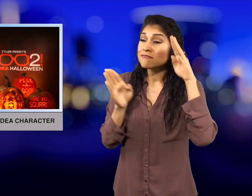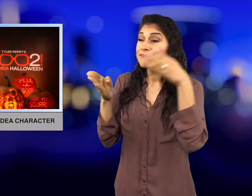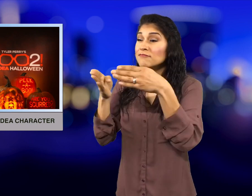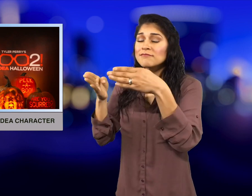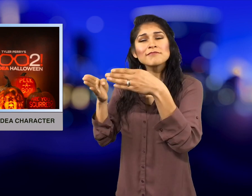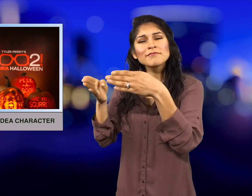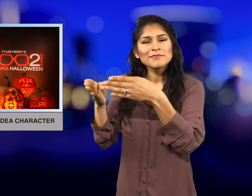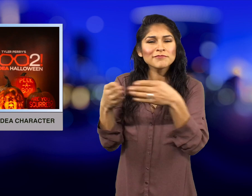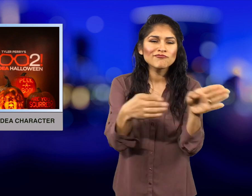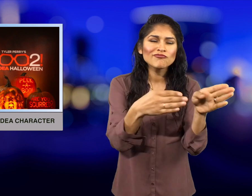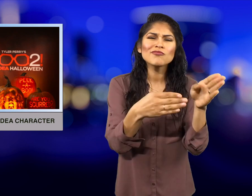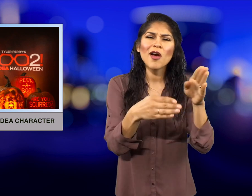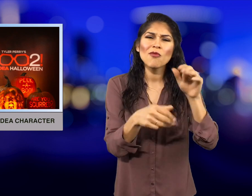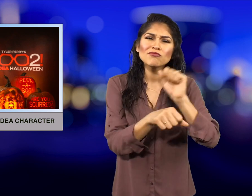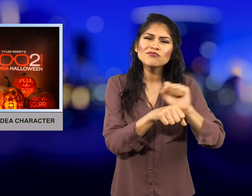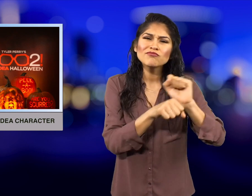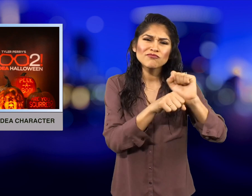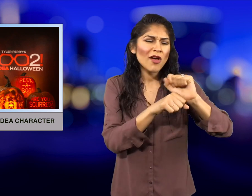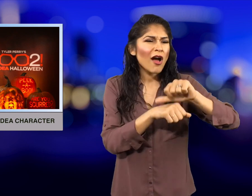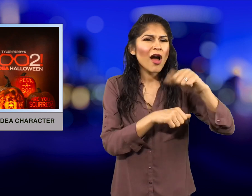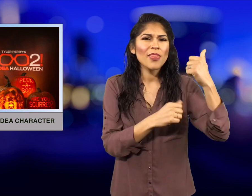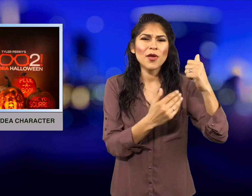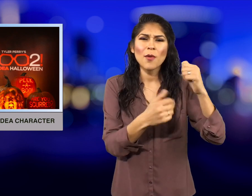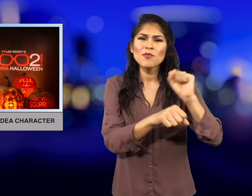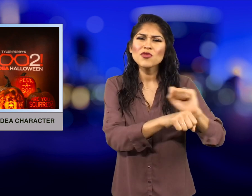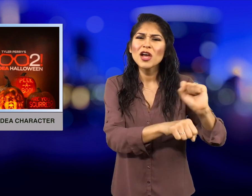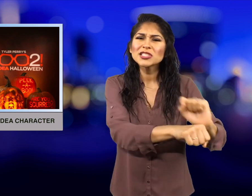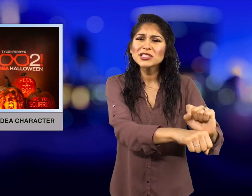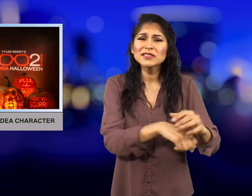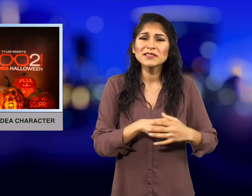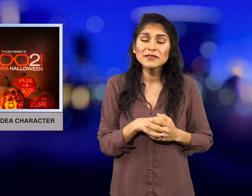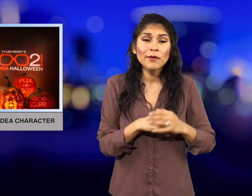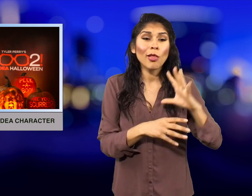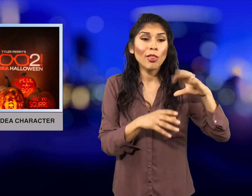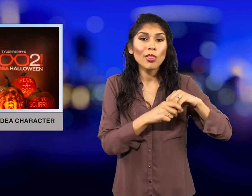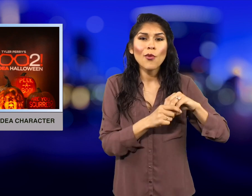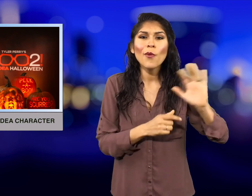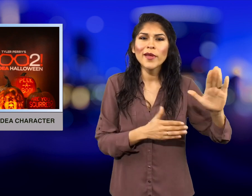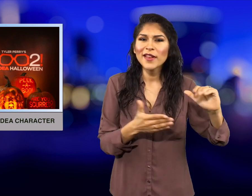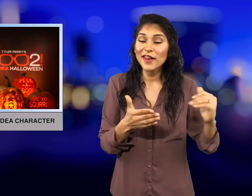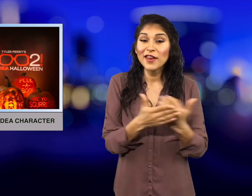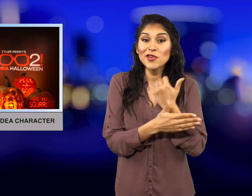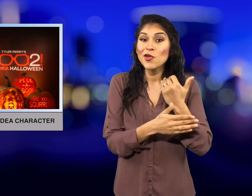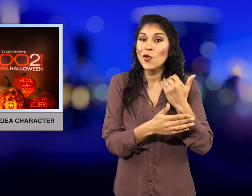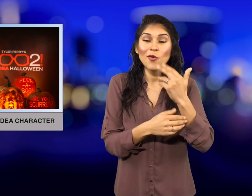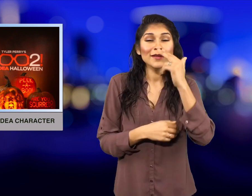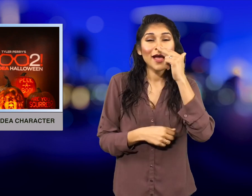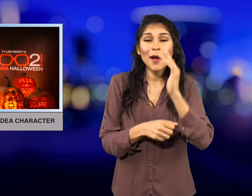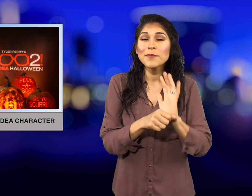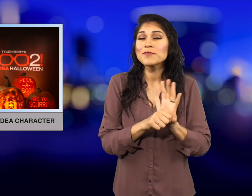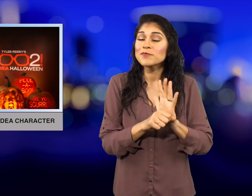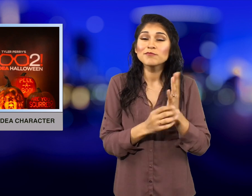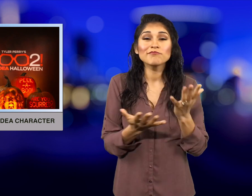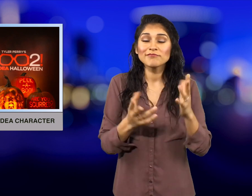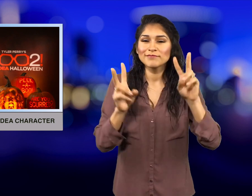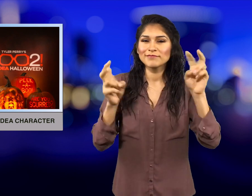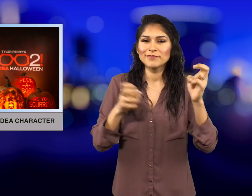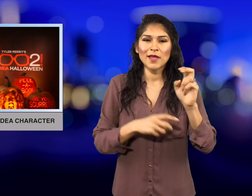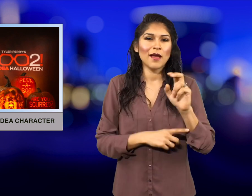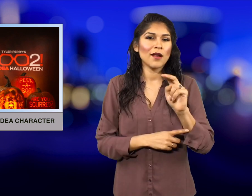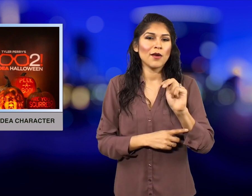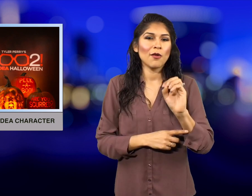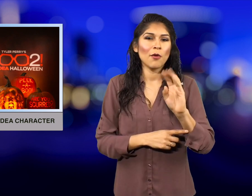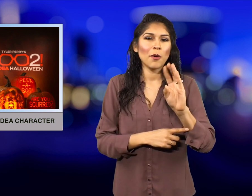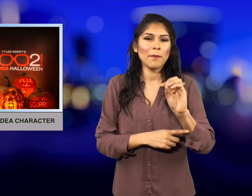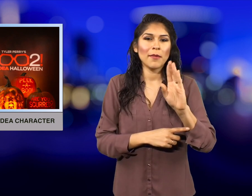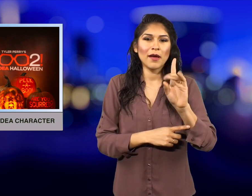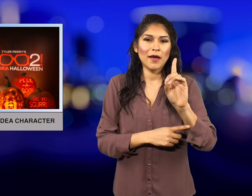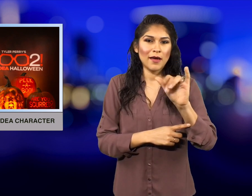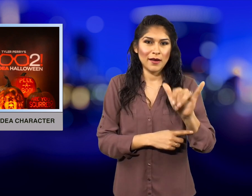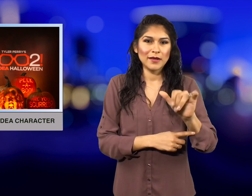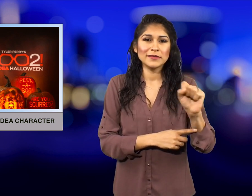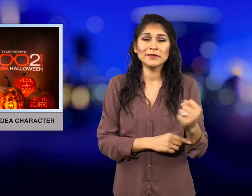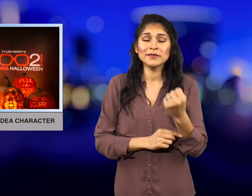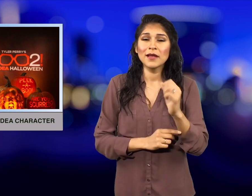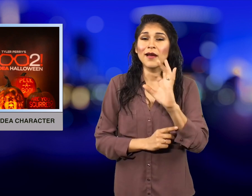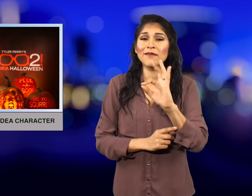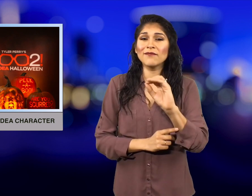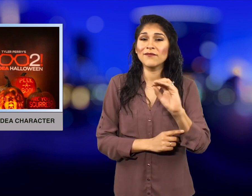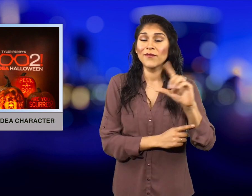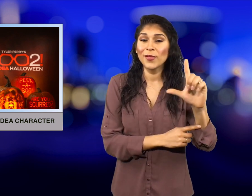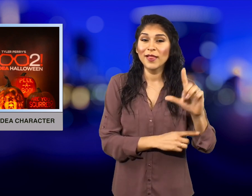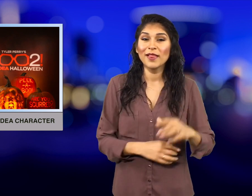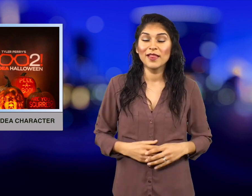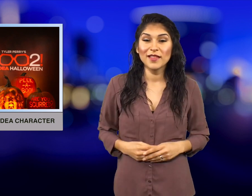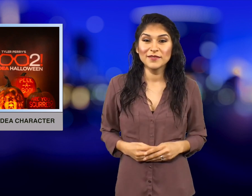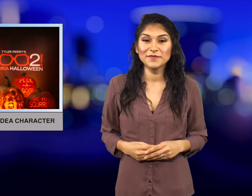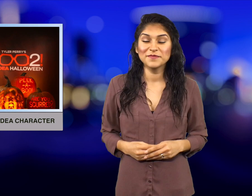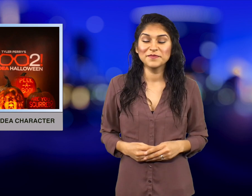He's now focusing on other projects, including his upcoming comedy "Nobody's Fool."